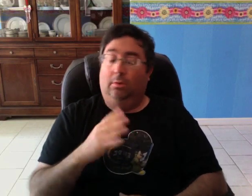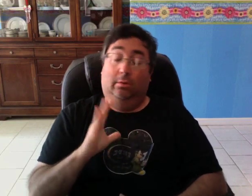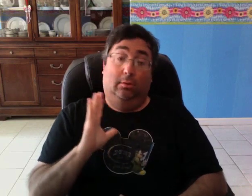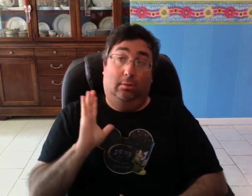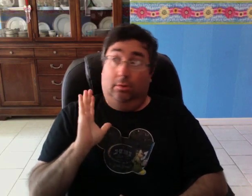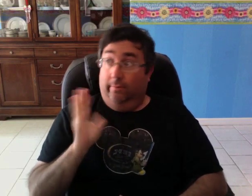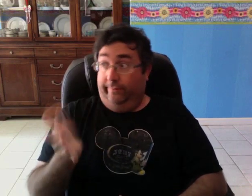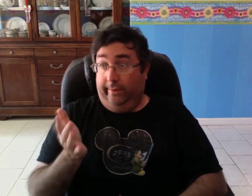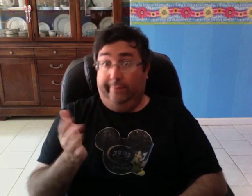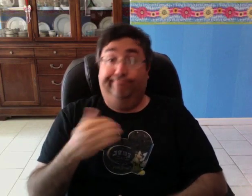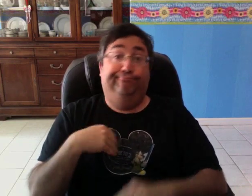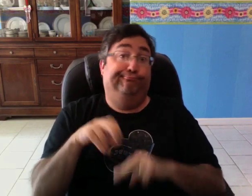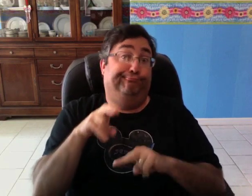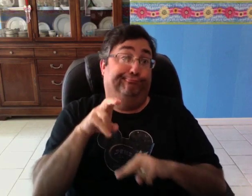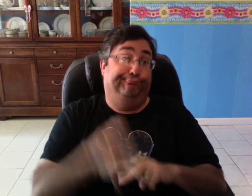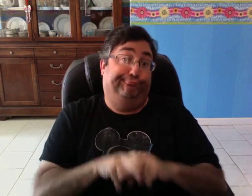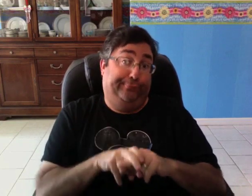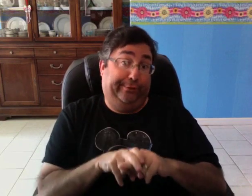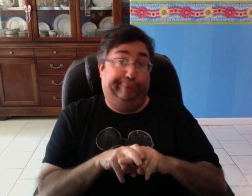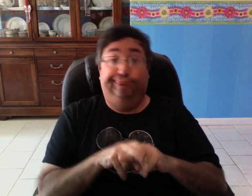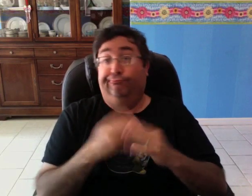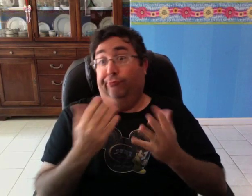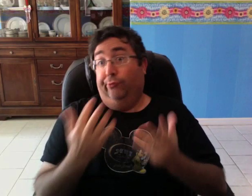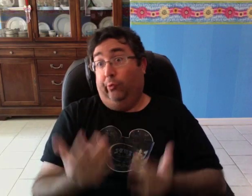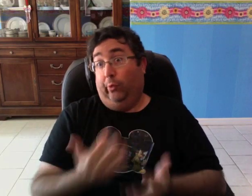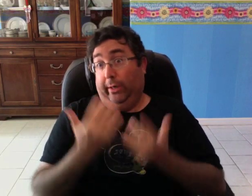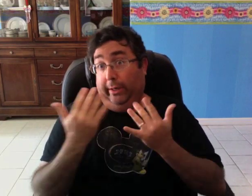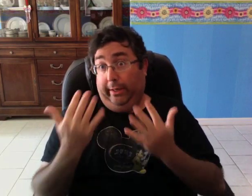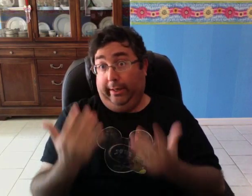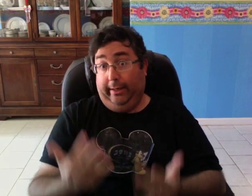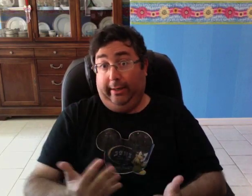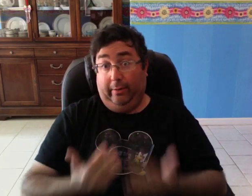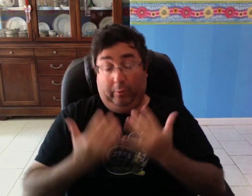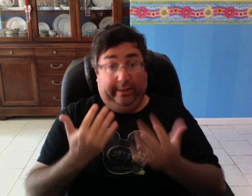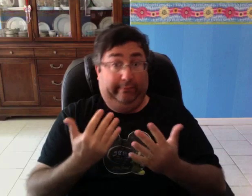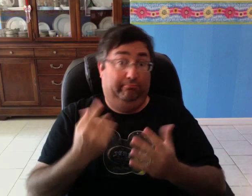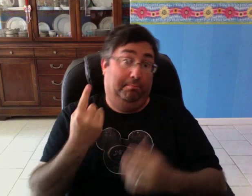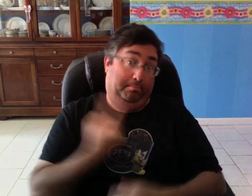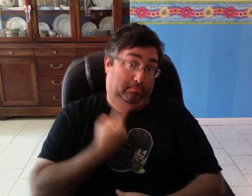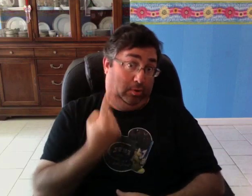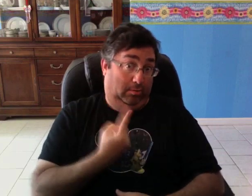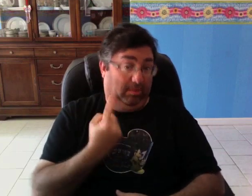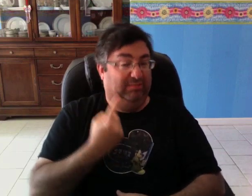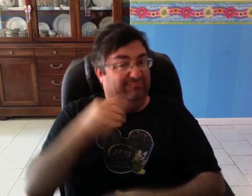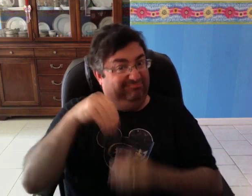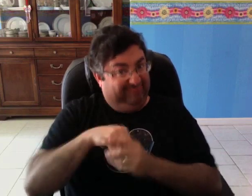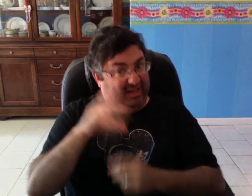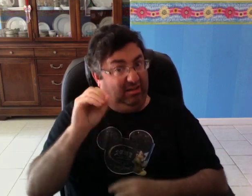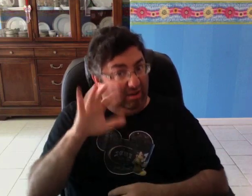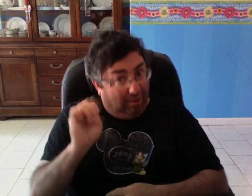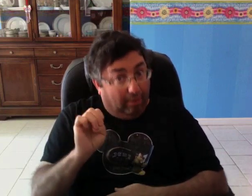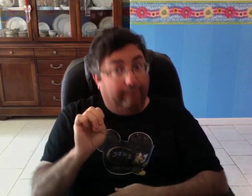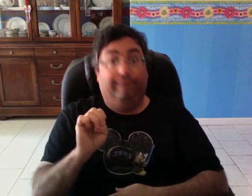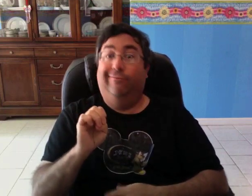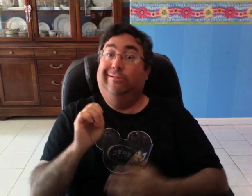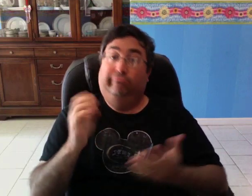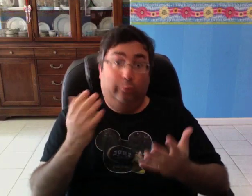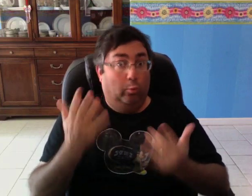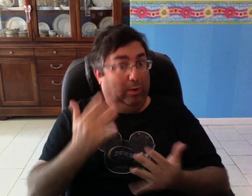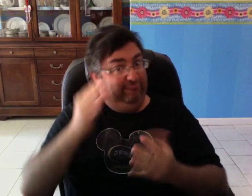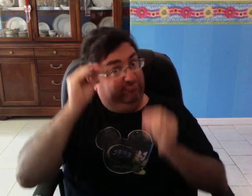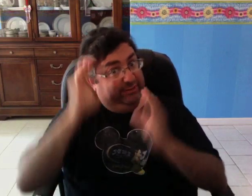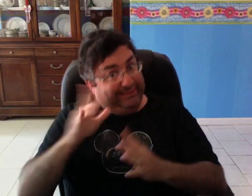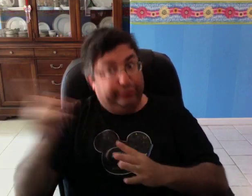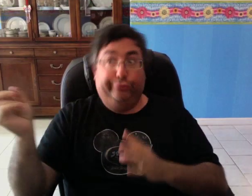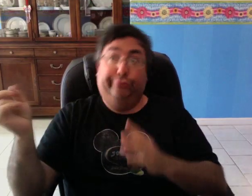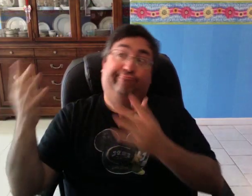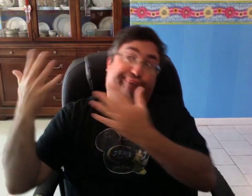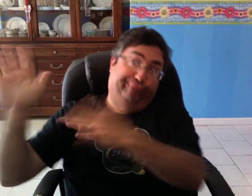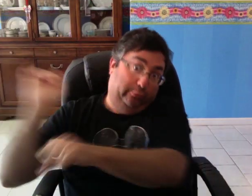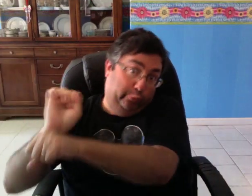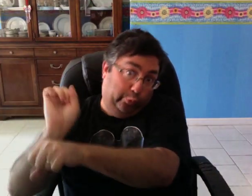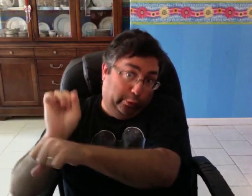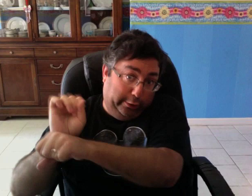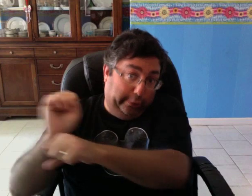I had no choice. So I sat and waited by myself in the office for my teacher to get off from work